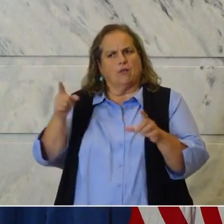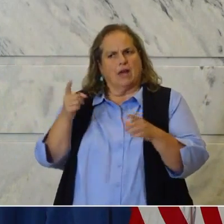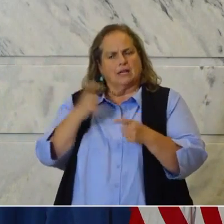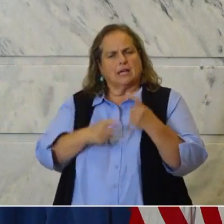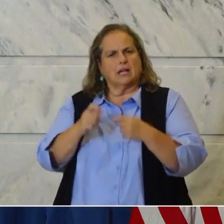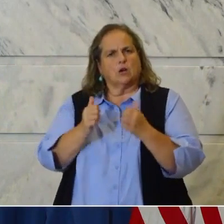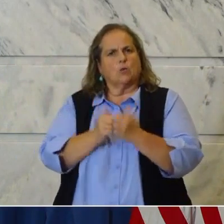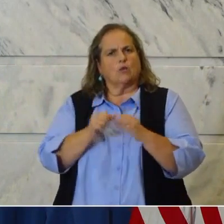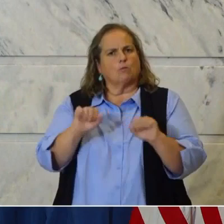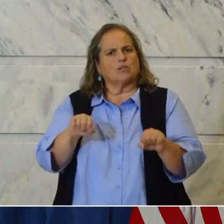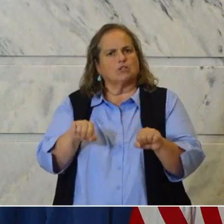There